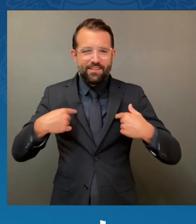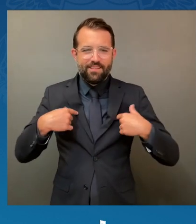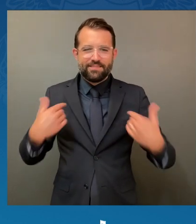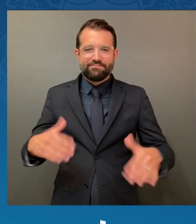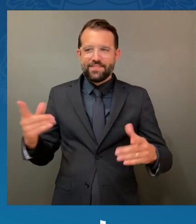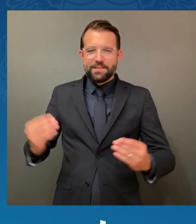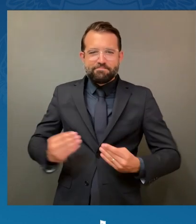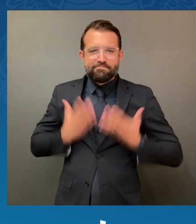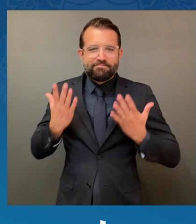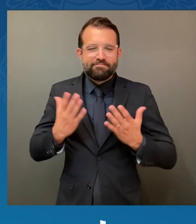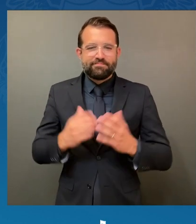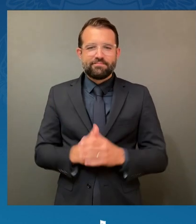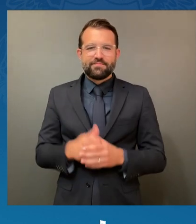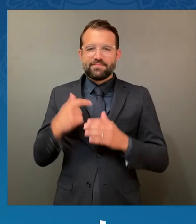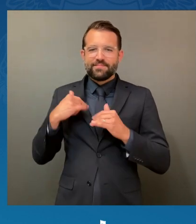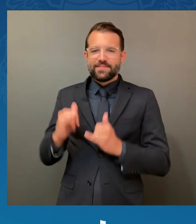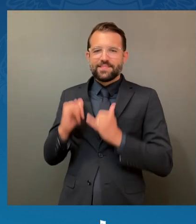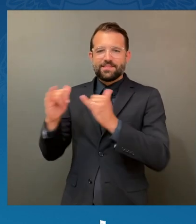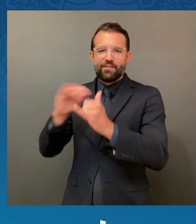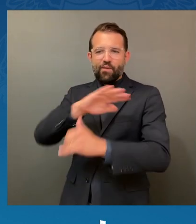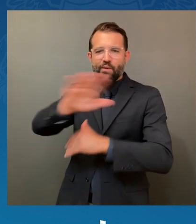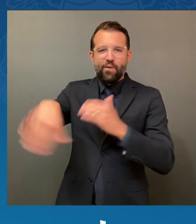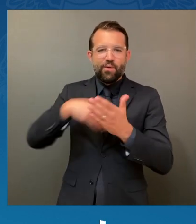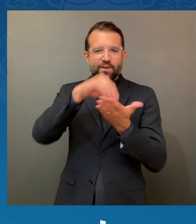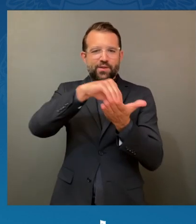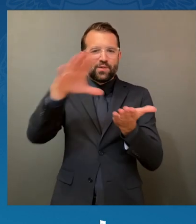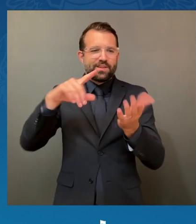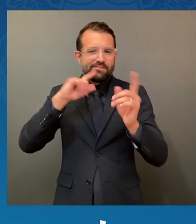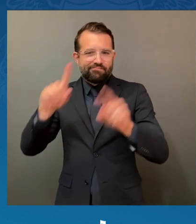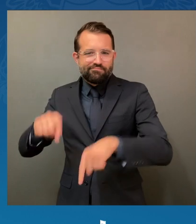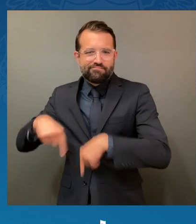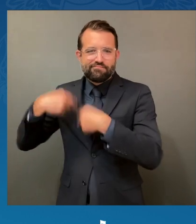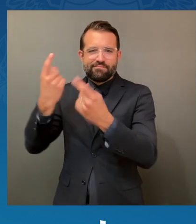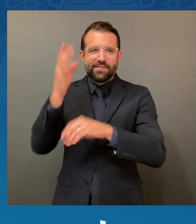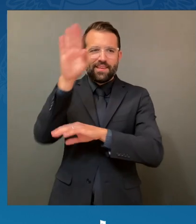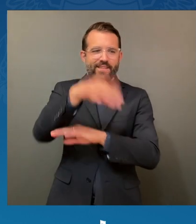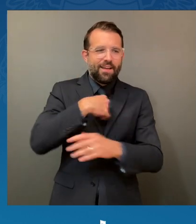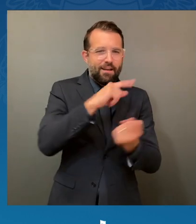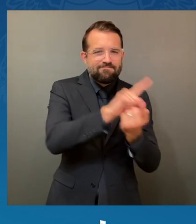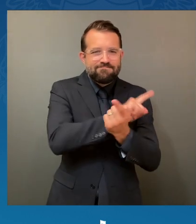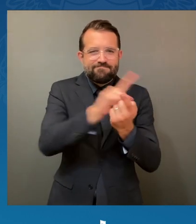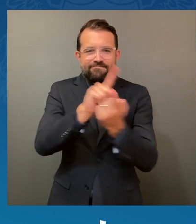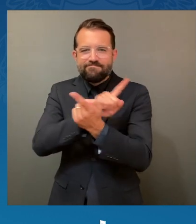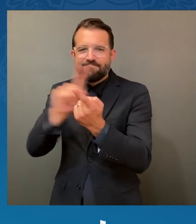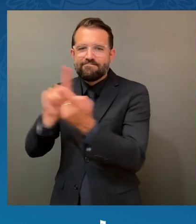that I met this afternoon and, of course, the faculty and the administration for the work you are doing here.